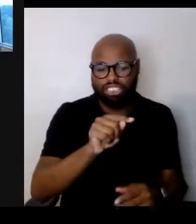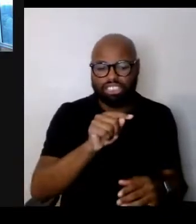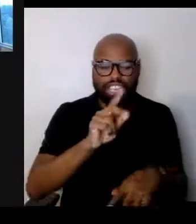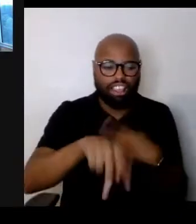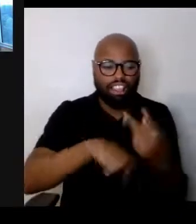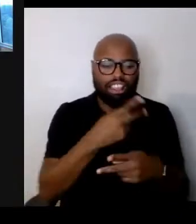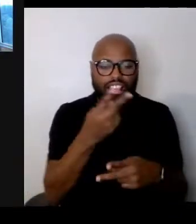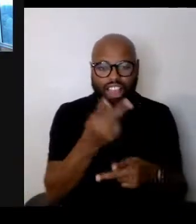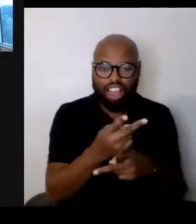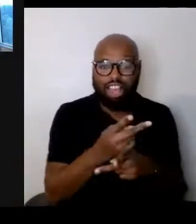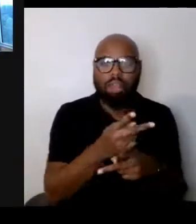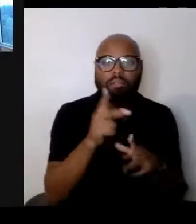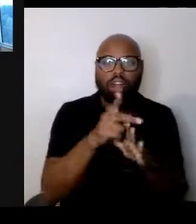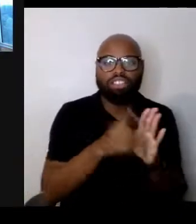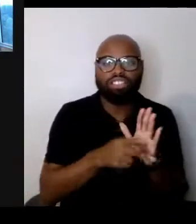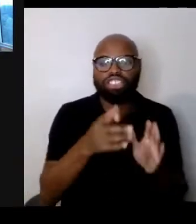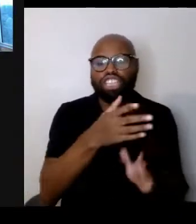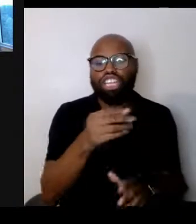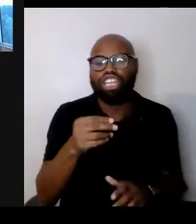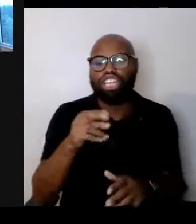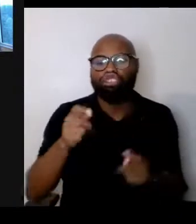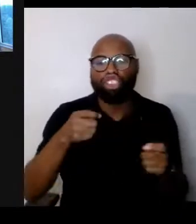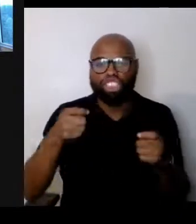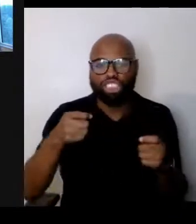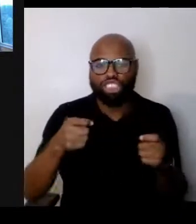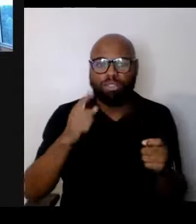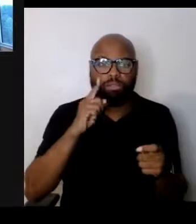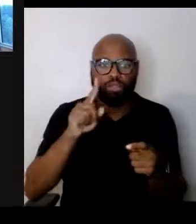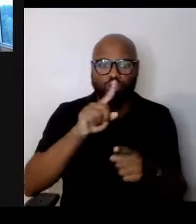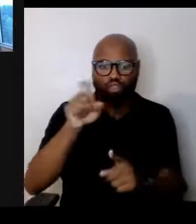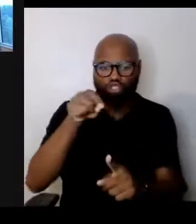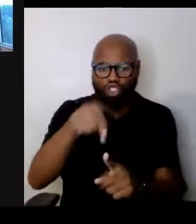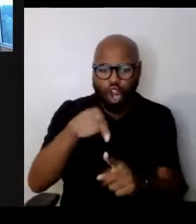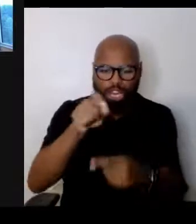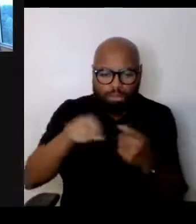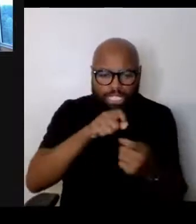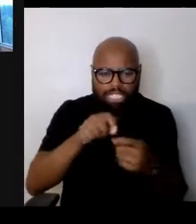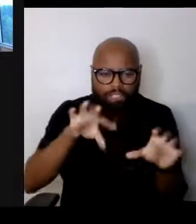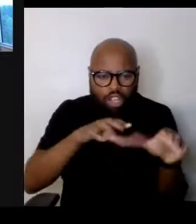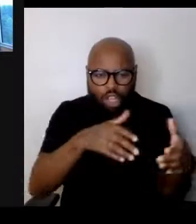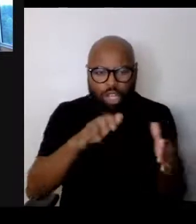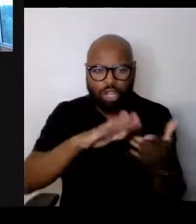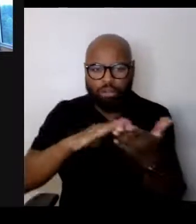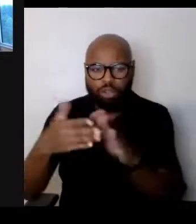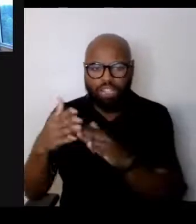to target particular communities and to silence democratic institutions